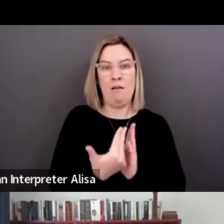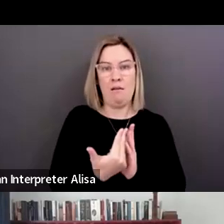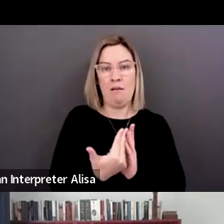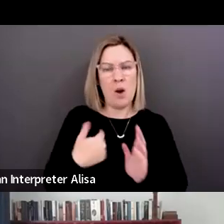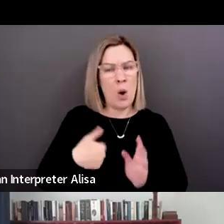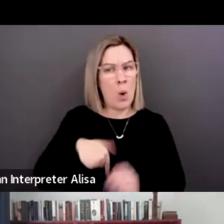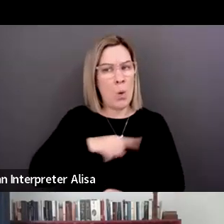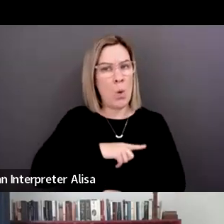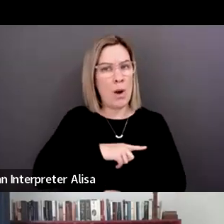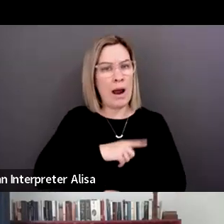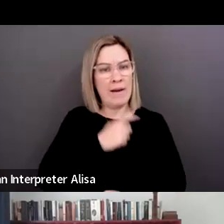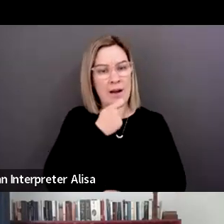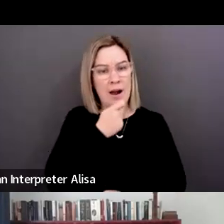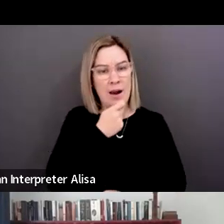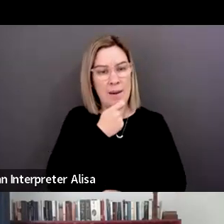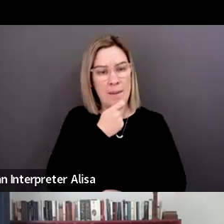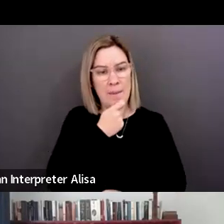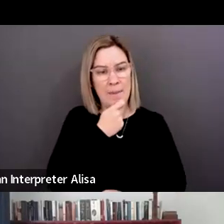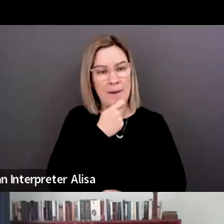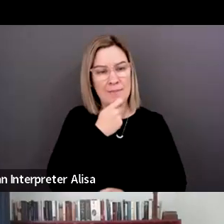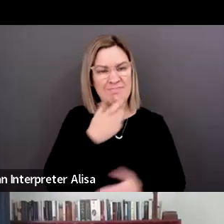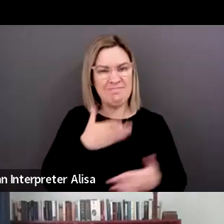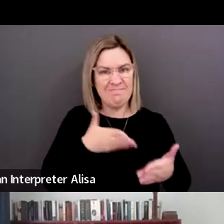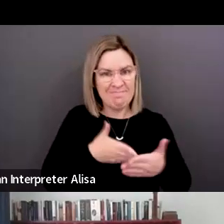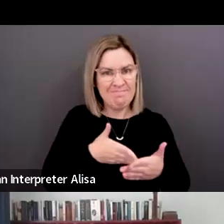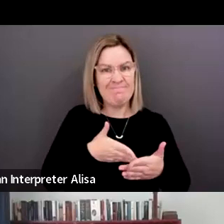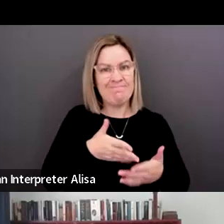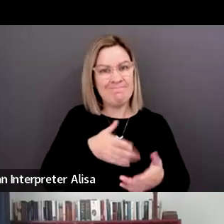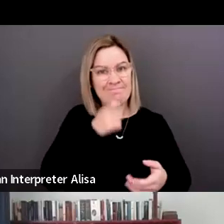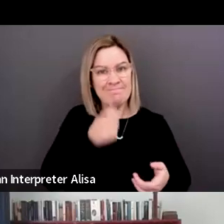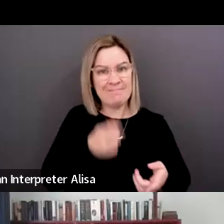encourage Australia Council and Creative Victoria and all funding